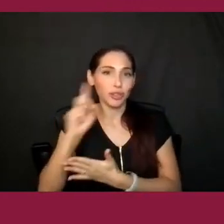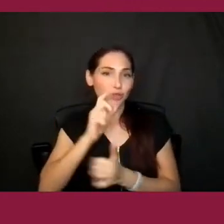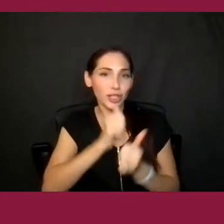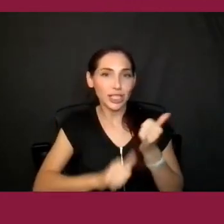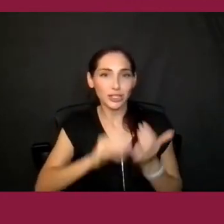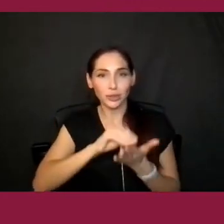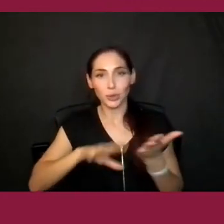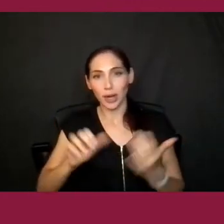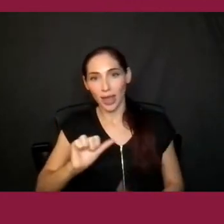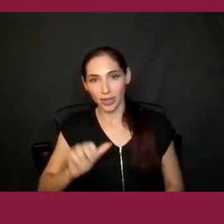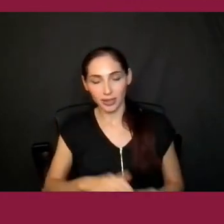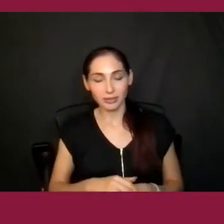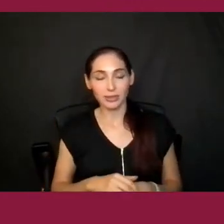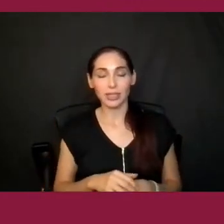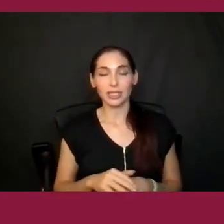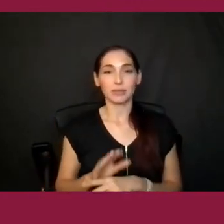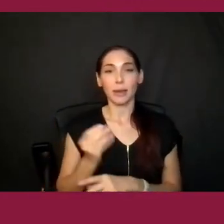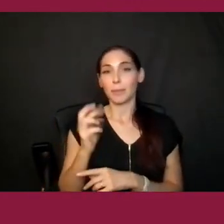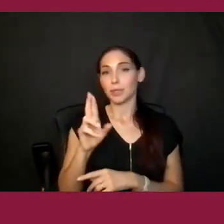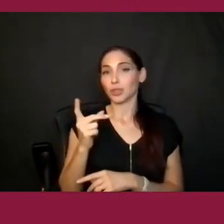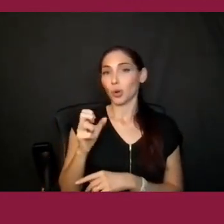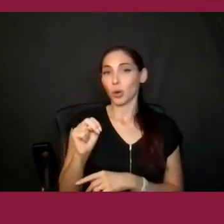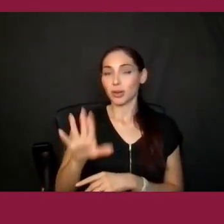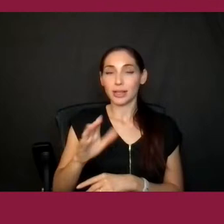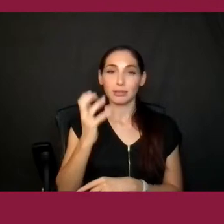Mr. Gordon's outstanding achievements, dedication, and the